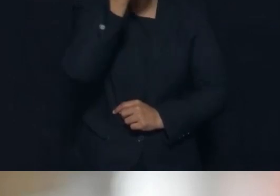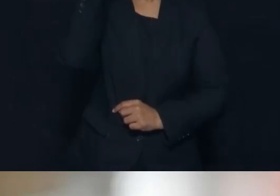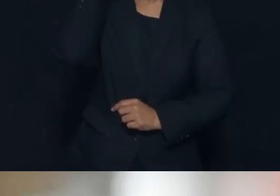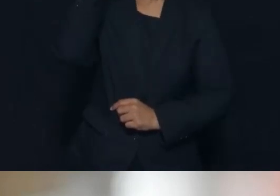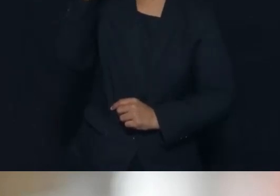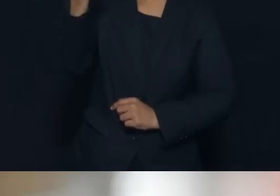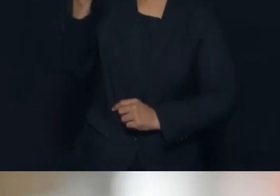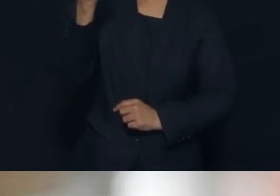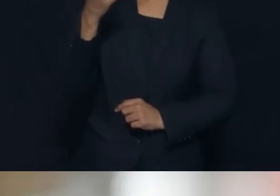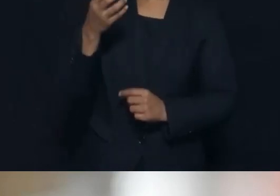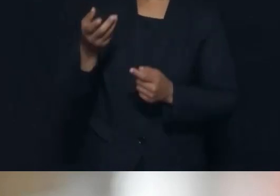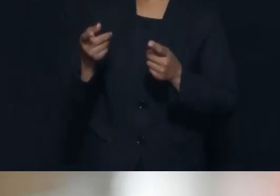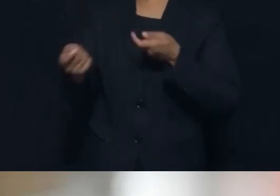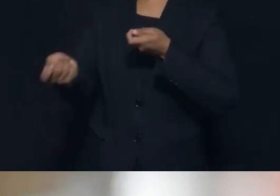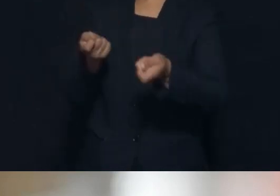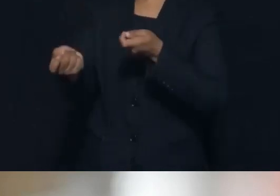So we are looking for an answer still.